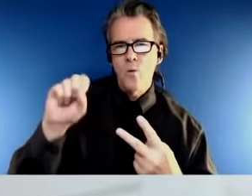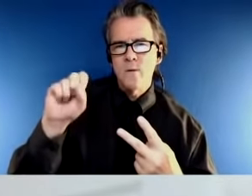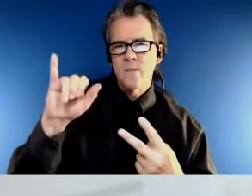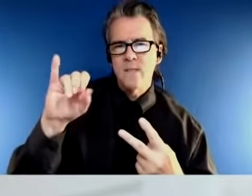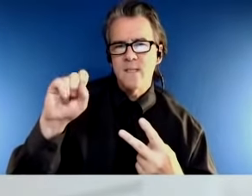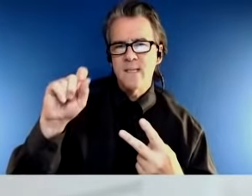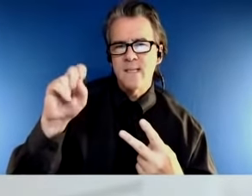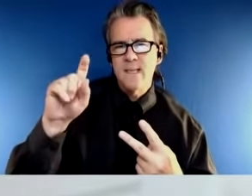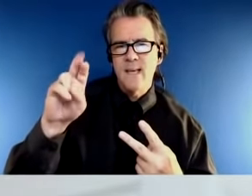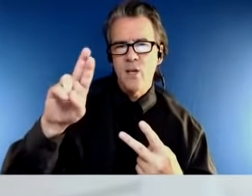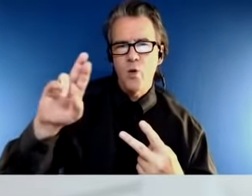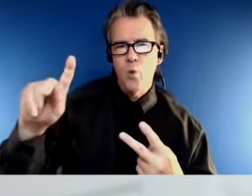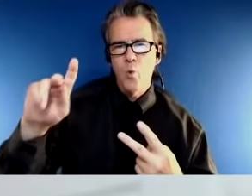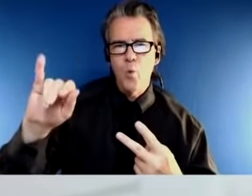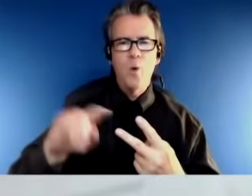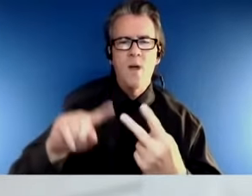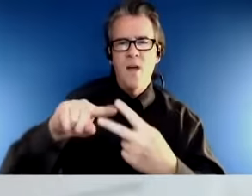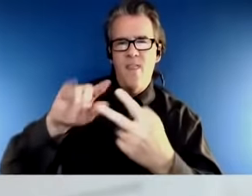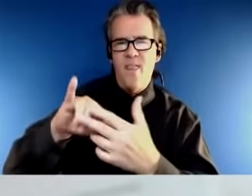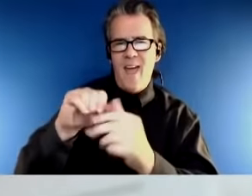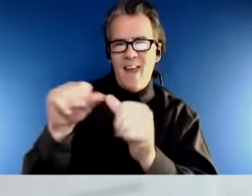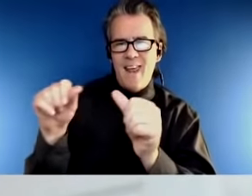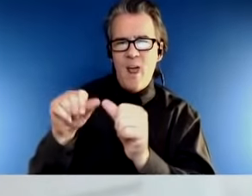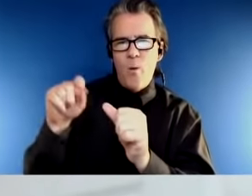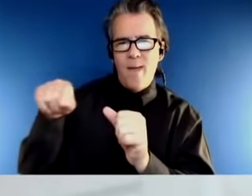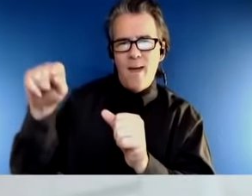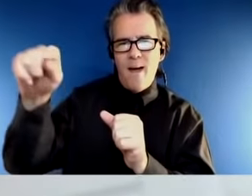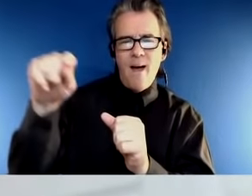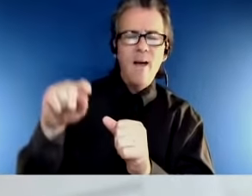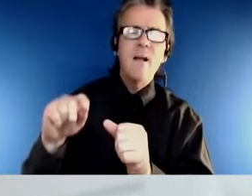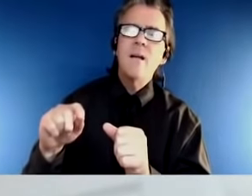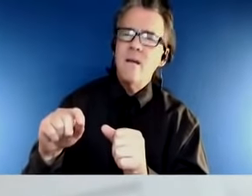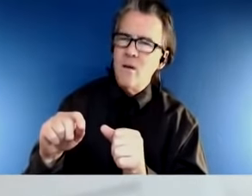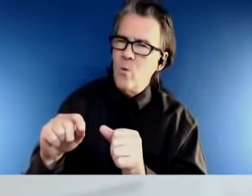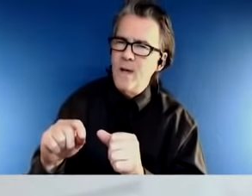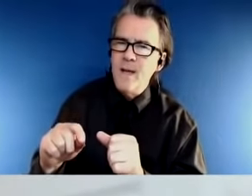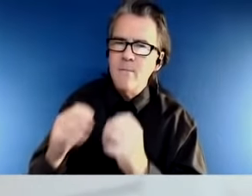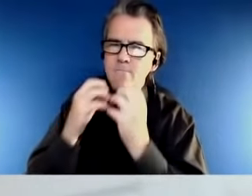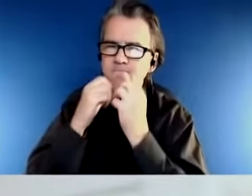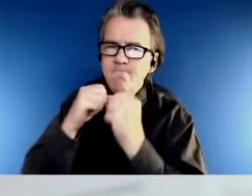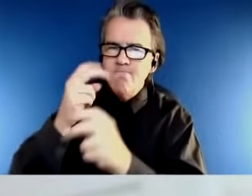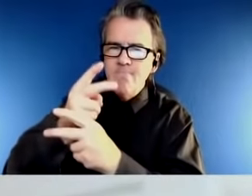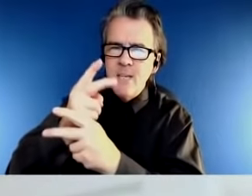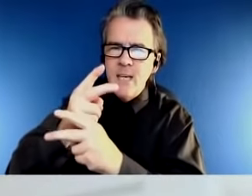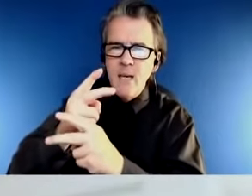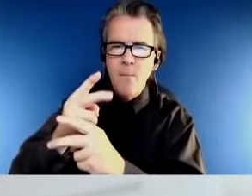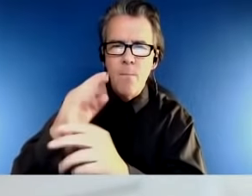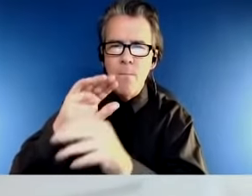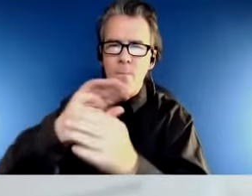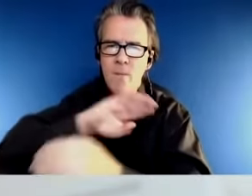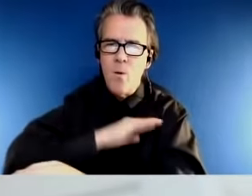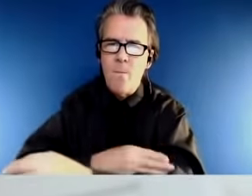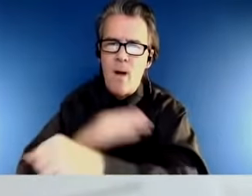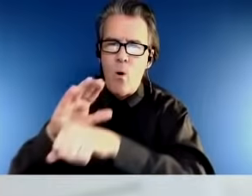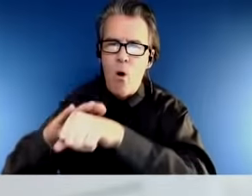resources will still be available for our customers. So thanks for the question, Kylie. OK, good to know.